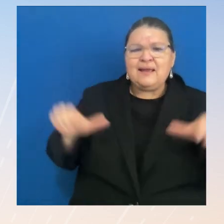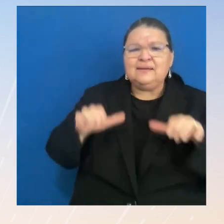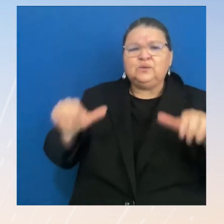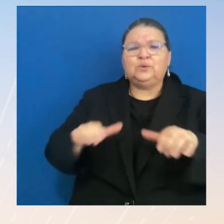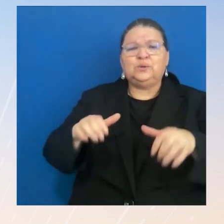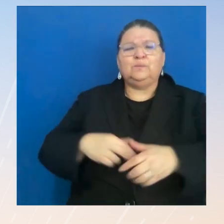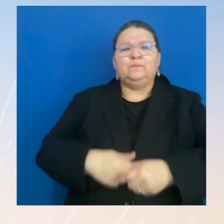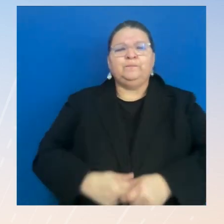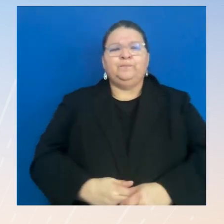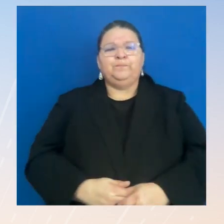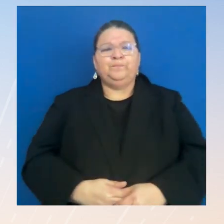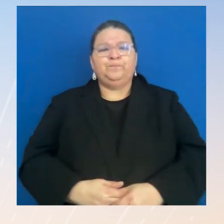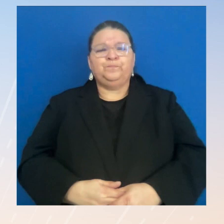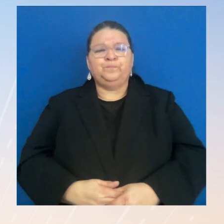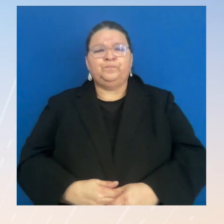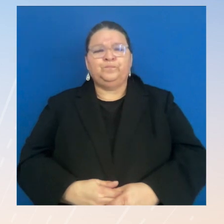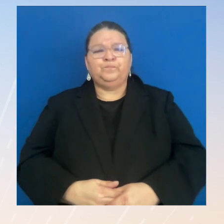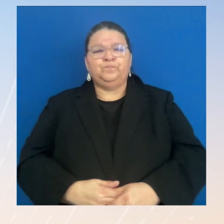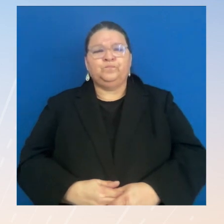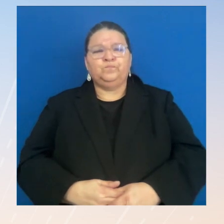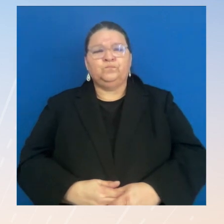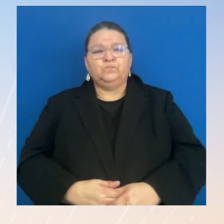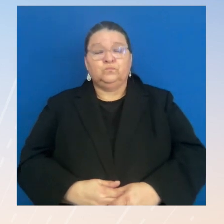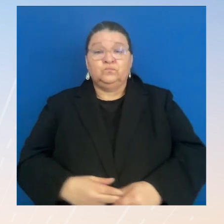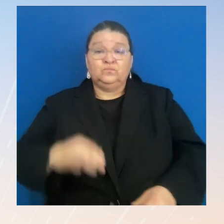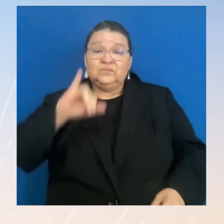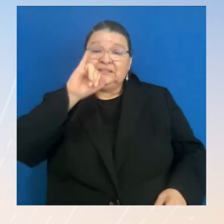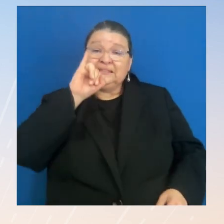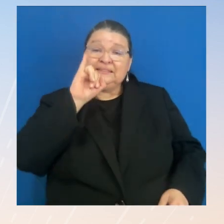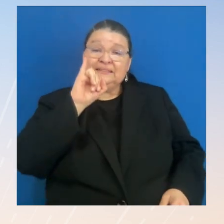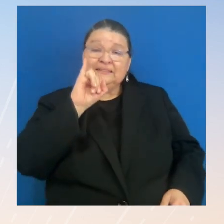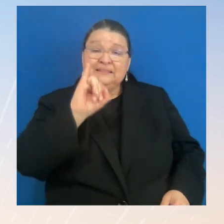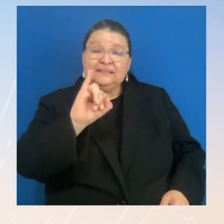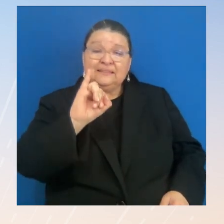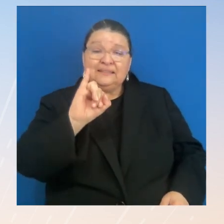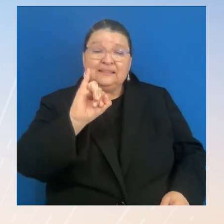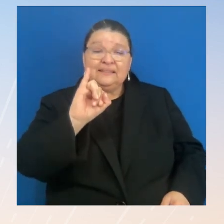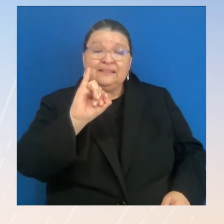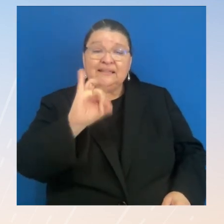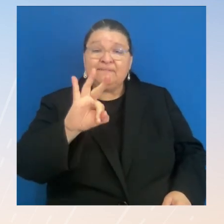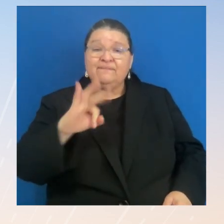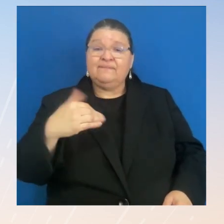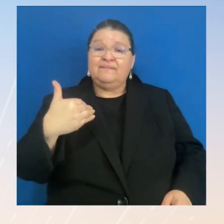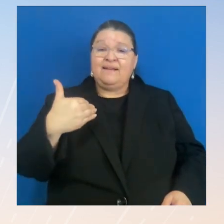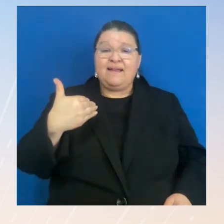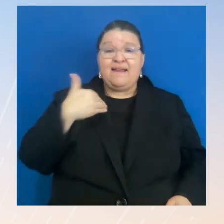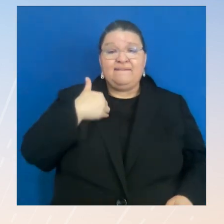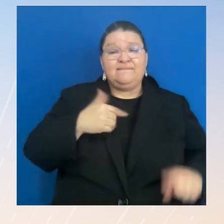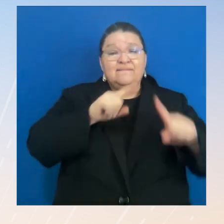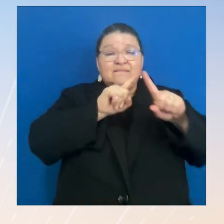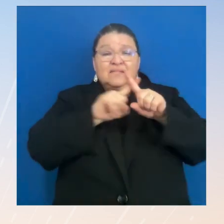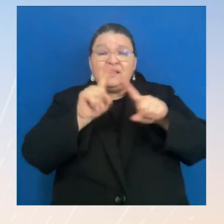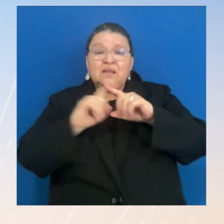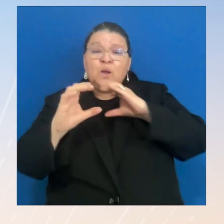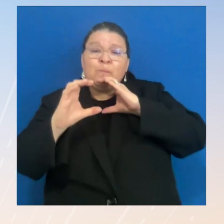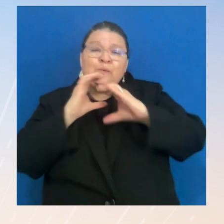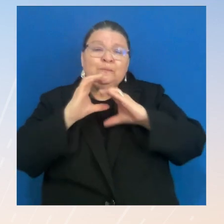and after any conversations that any of these global leaders are having with both Russians and Ukrainians, and encourage them to make sure